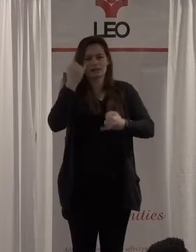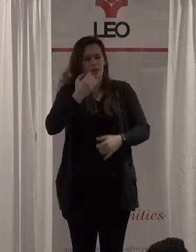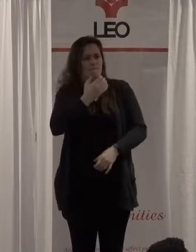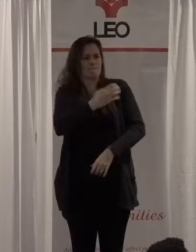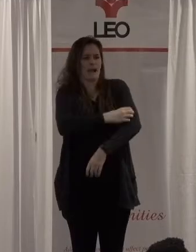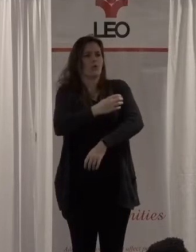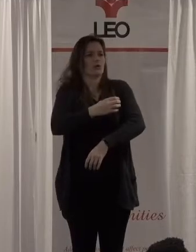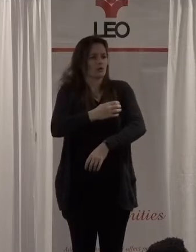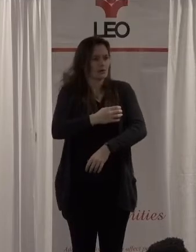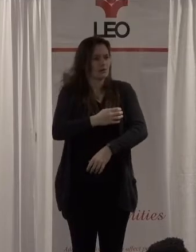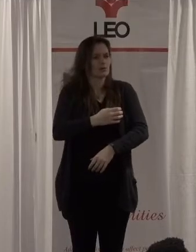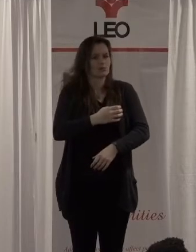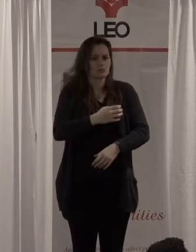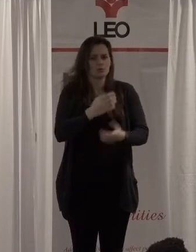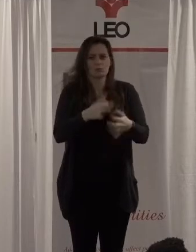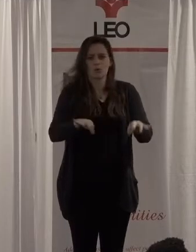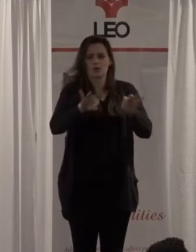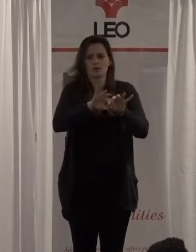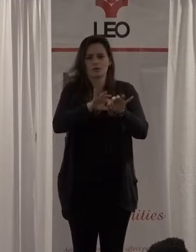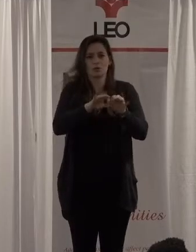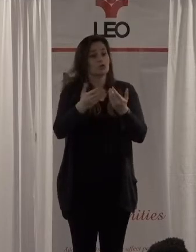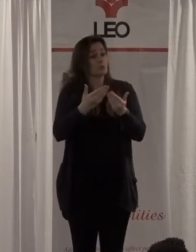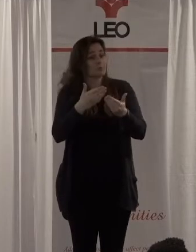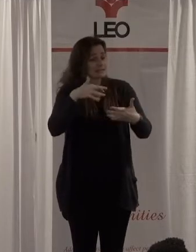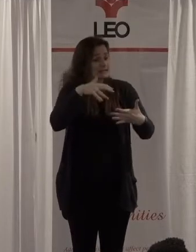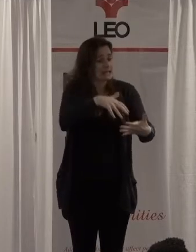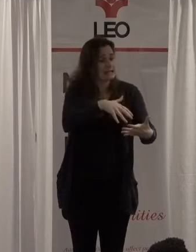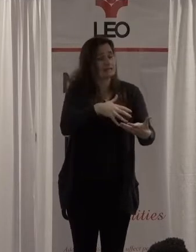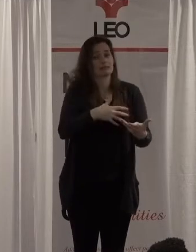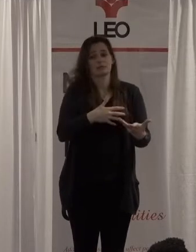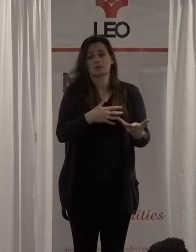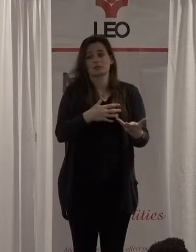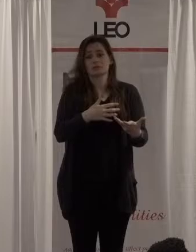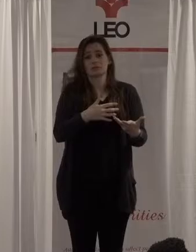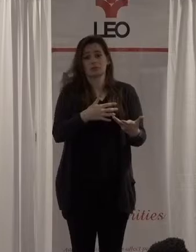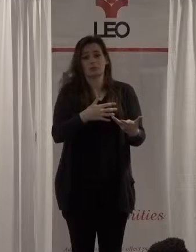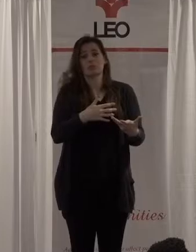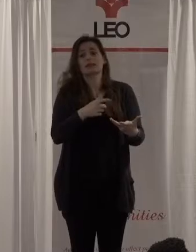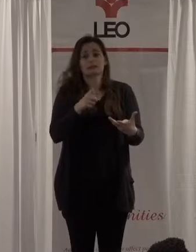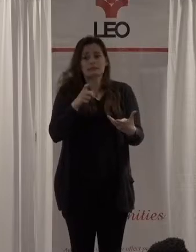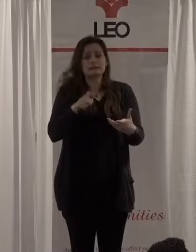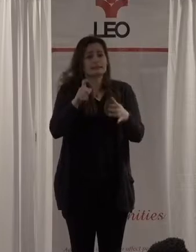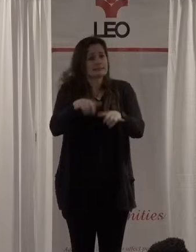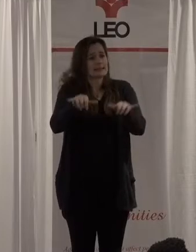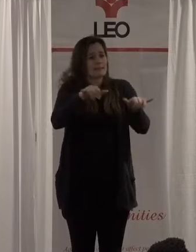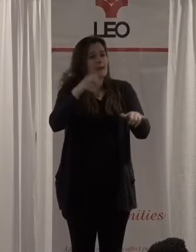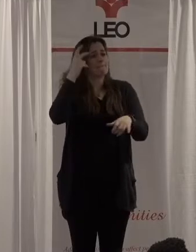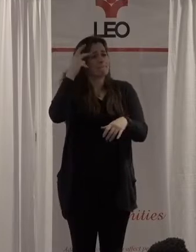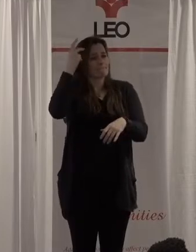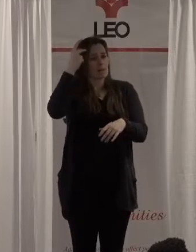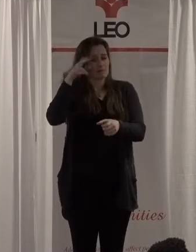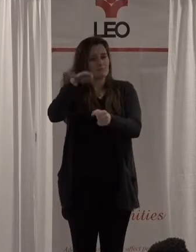THAT YOU THINK ABOUT POLITICS WHETHER THAT'S EVENTUALLY PUTTING YOUR NAME ON A BALLOT WE NEED TO SEE DIVERSE VOICES IN THE LEGISLATURE